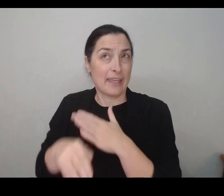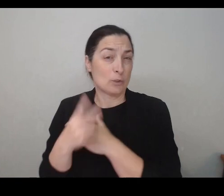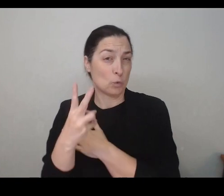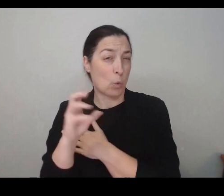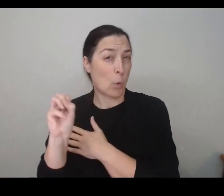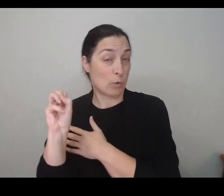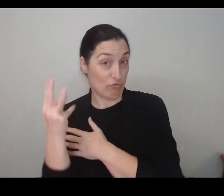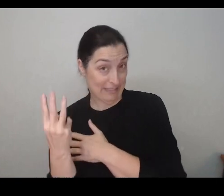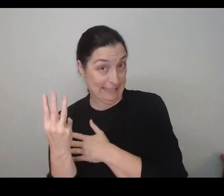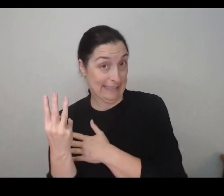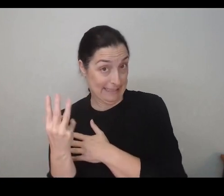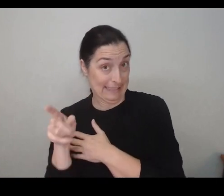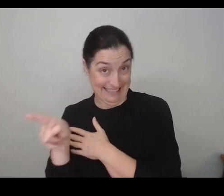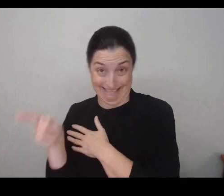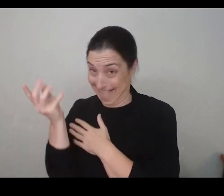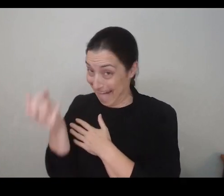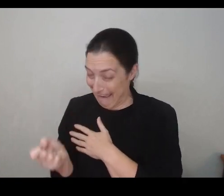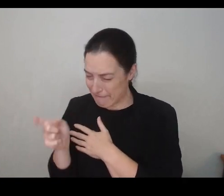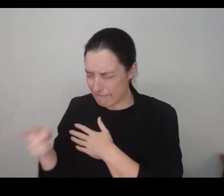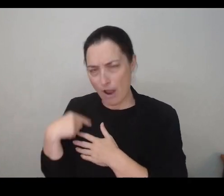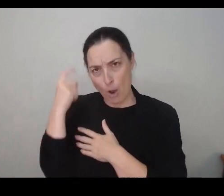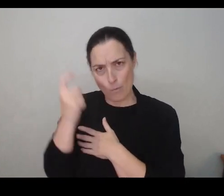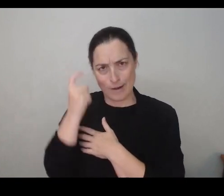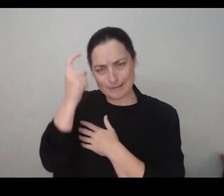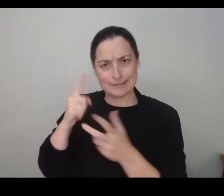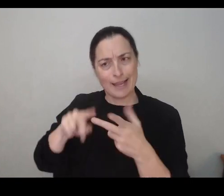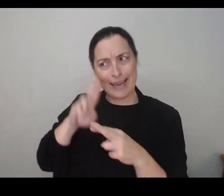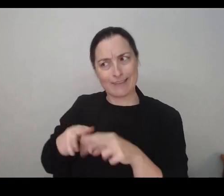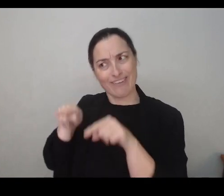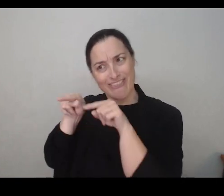And I suppose I was wondering if that exhibition